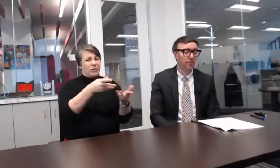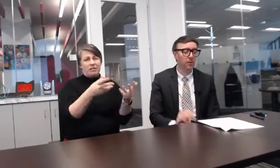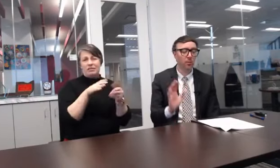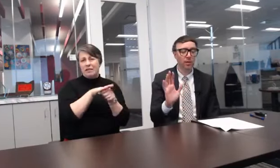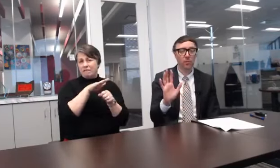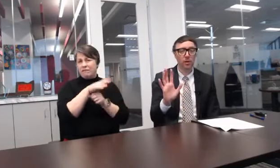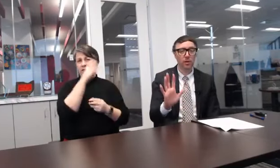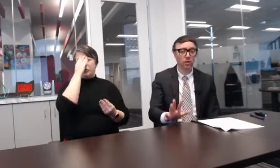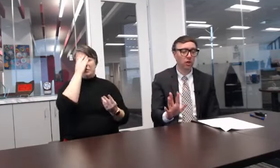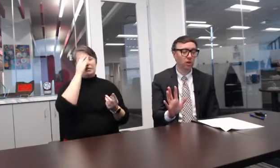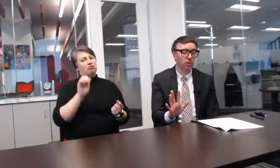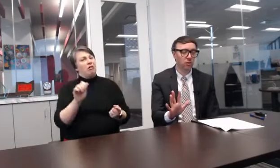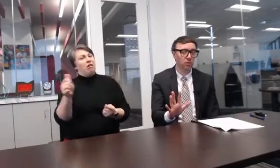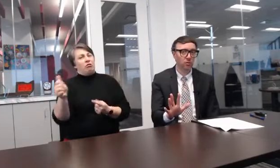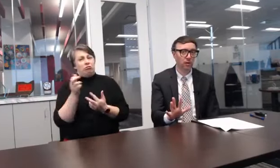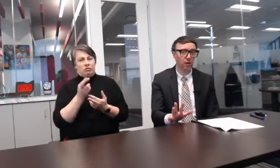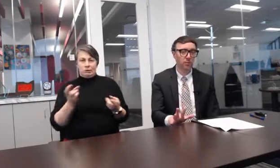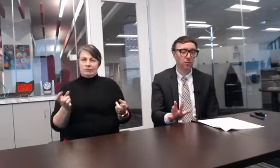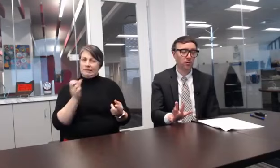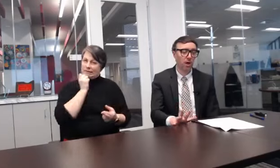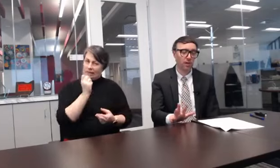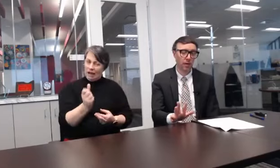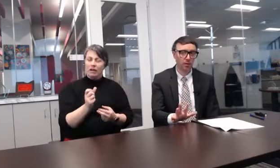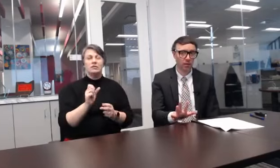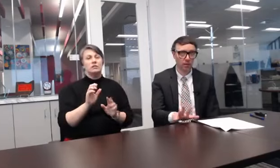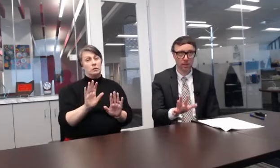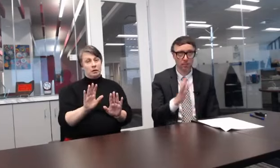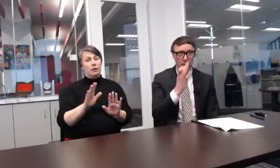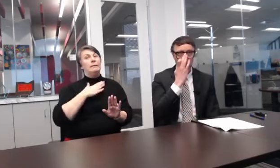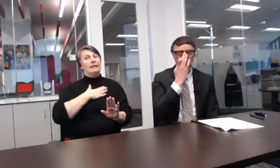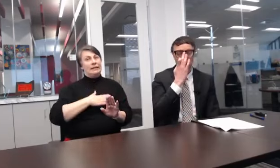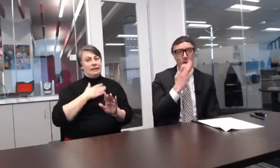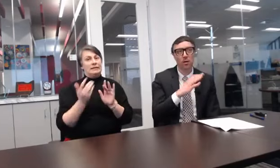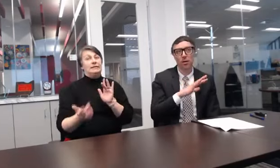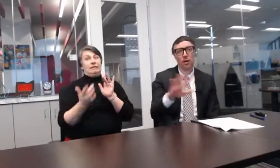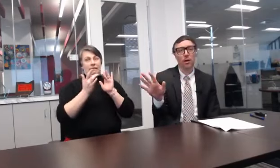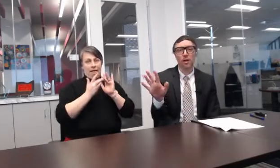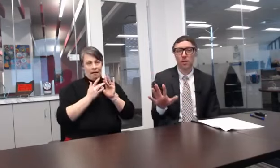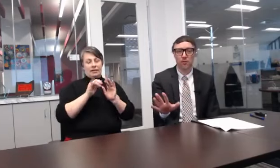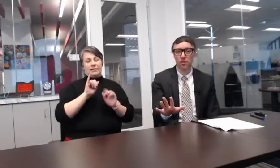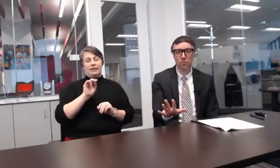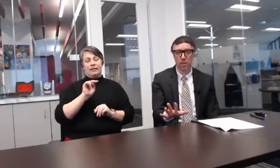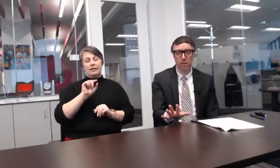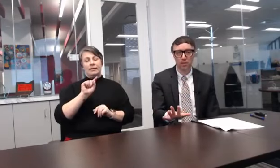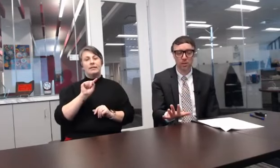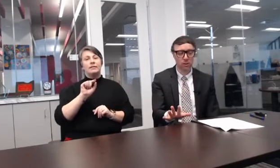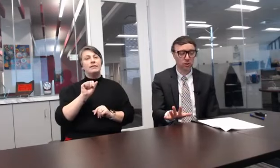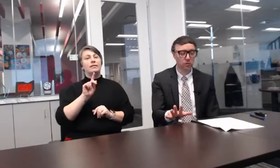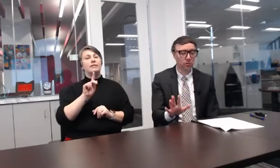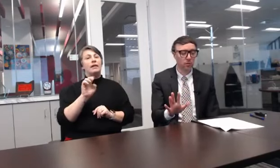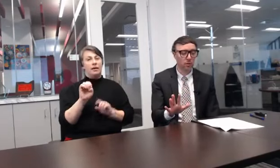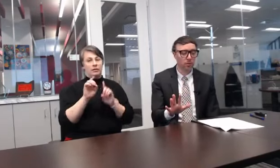So we encourage you to contact our Intake Department on any of these waiting list issues